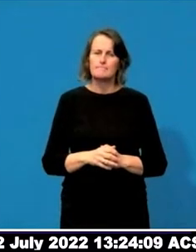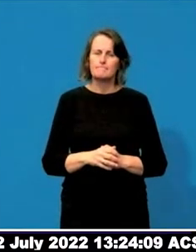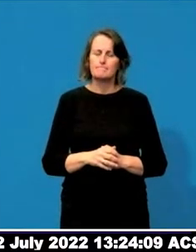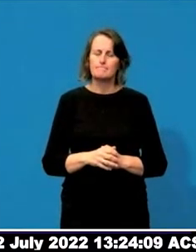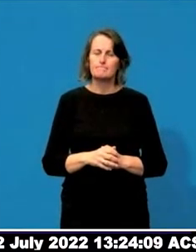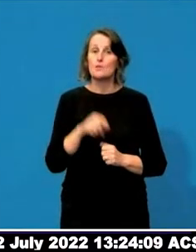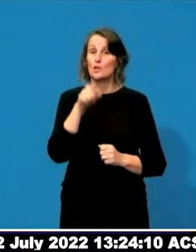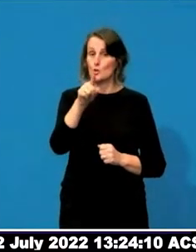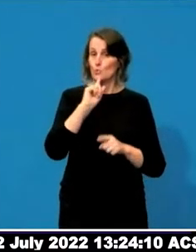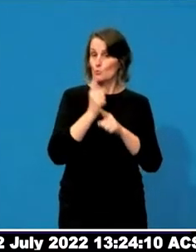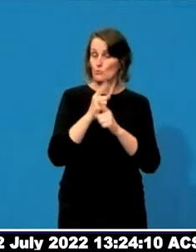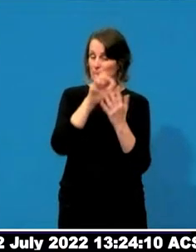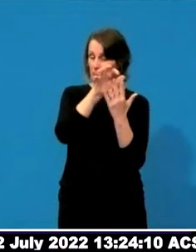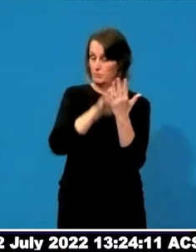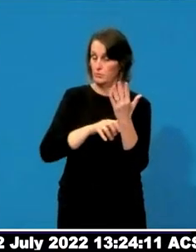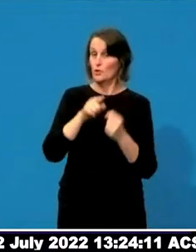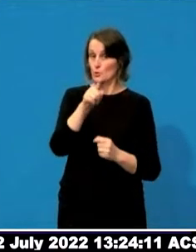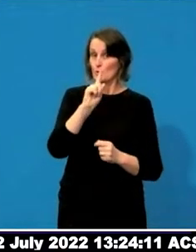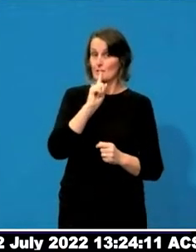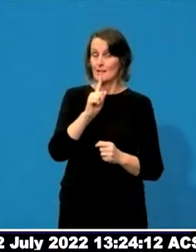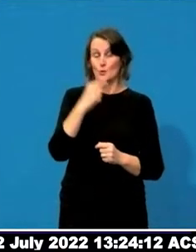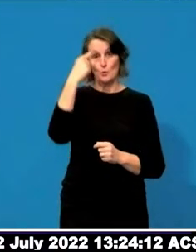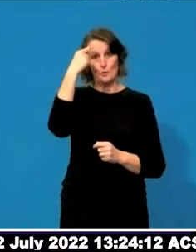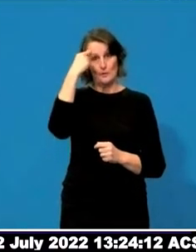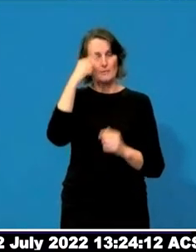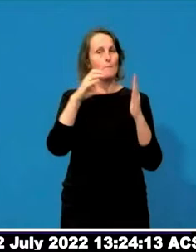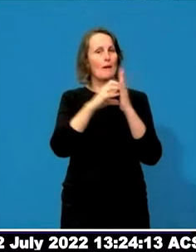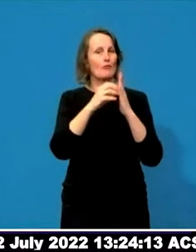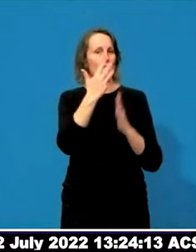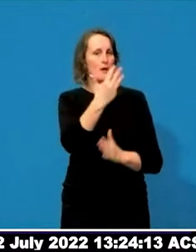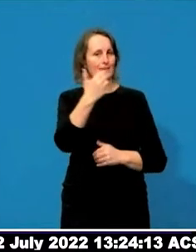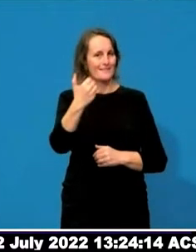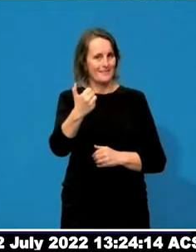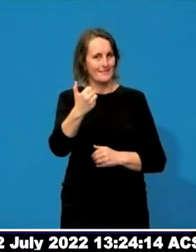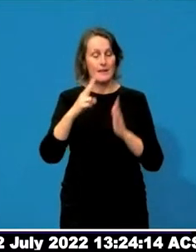"It is our view that the NDIS..." And this is paragraph 96: "...is designed with an inherent assumption